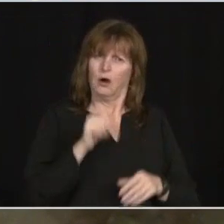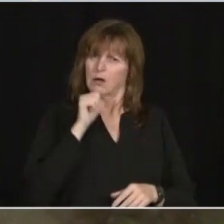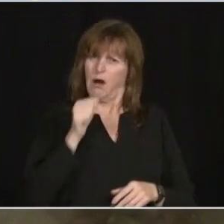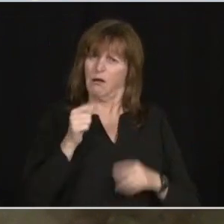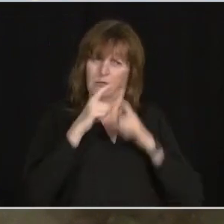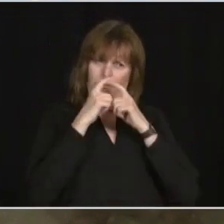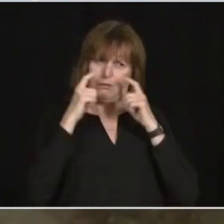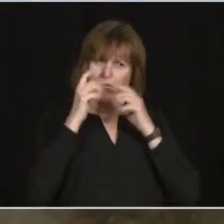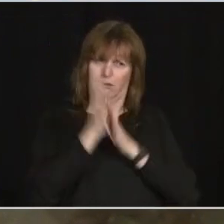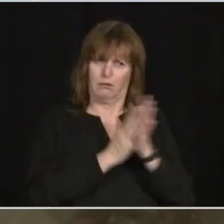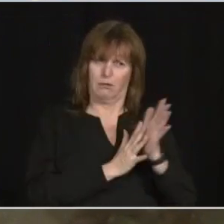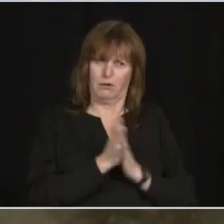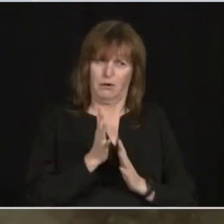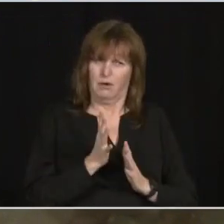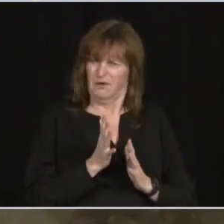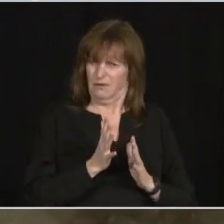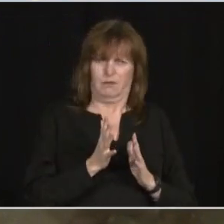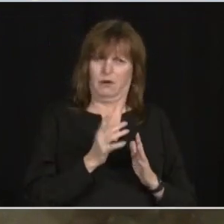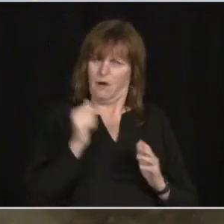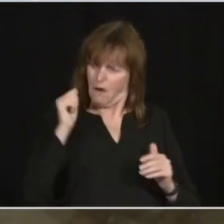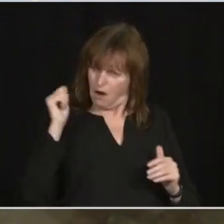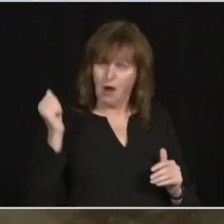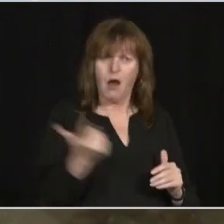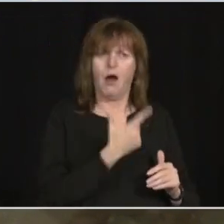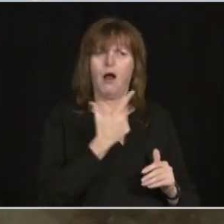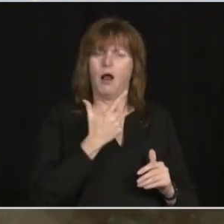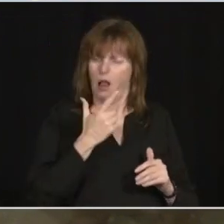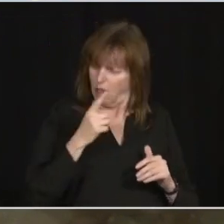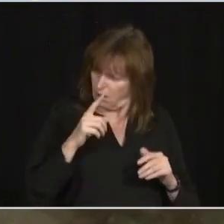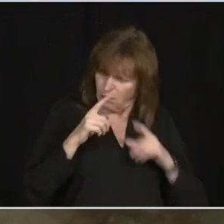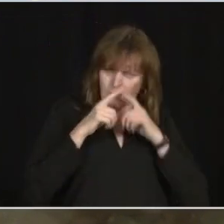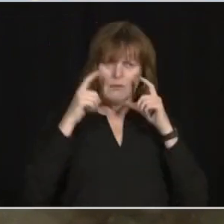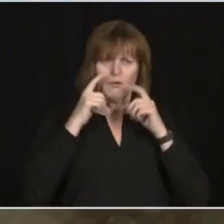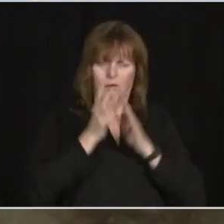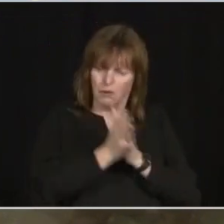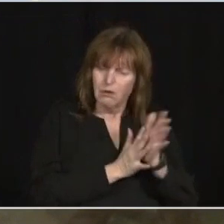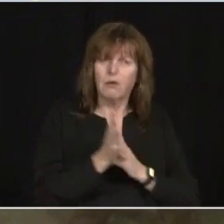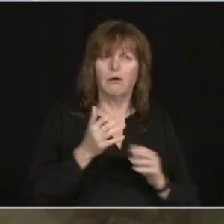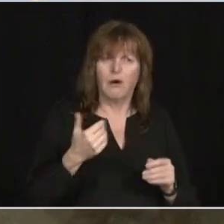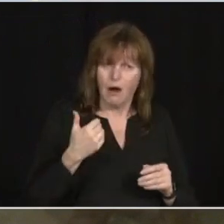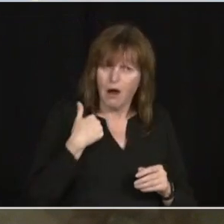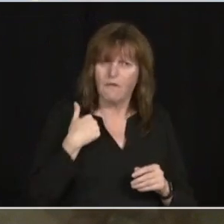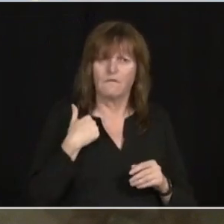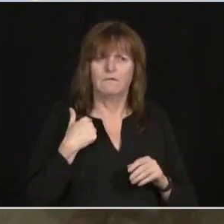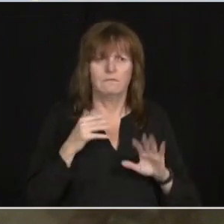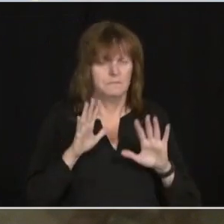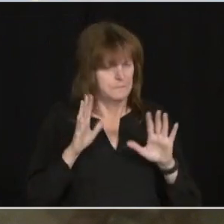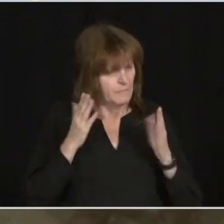home has access to PPE, and I highly recommend that they wear it. But I'll pass the